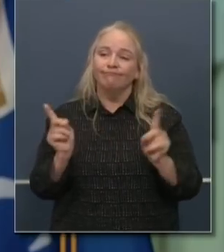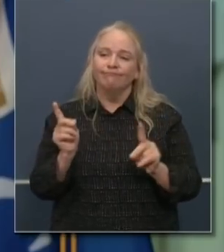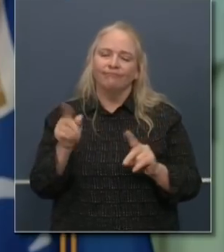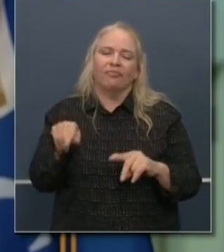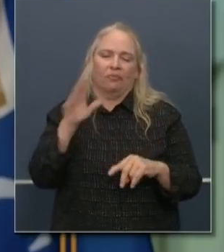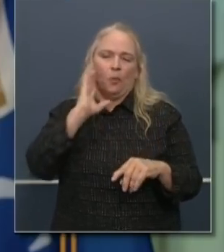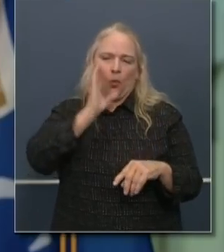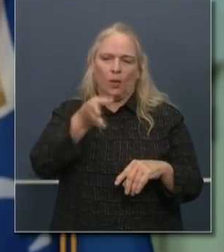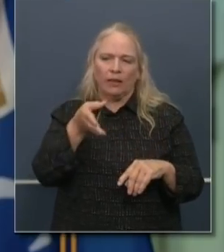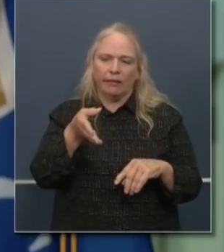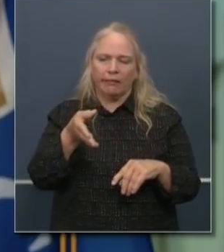PUBLIC HEALTH